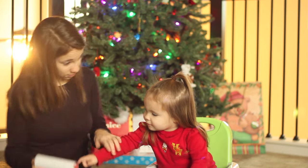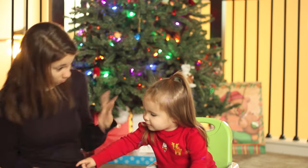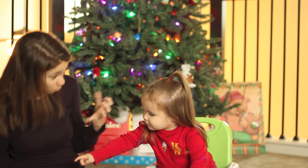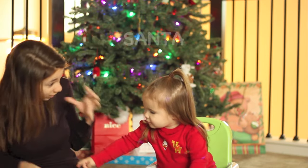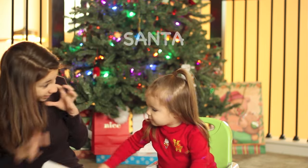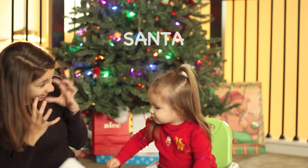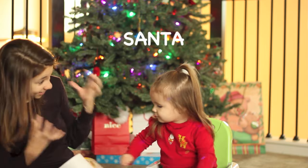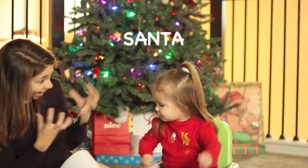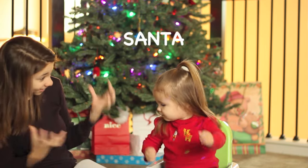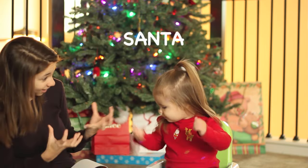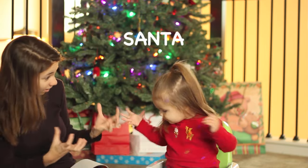Do you want Santa?